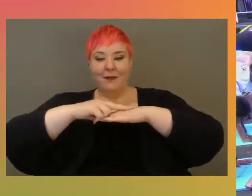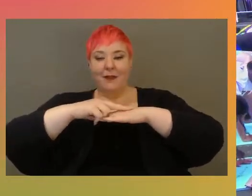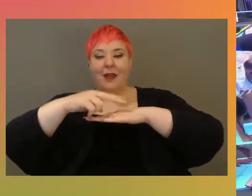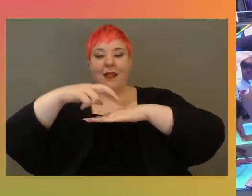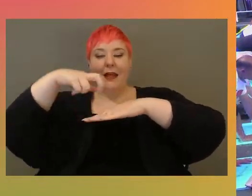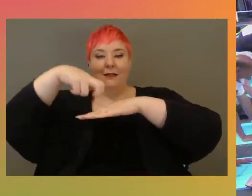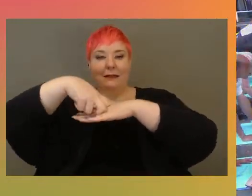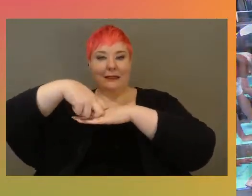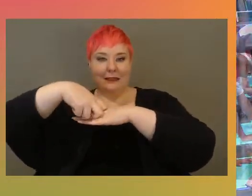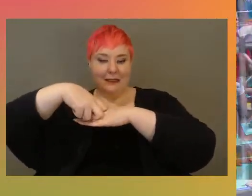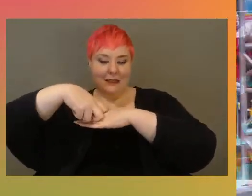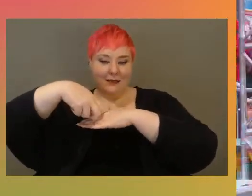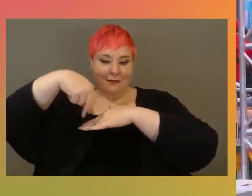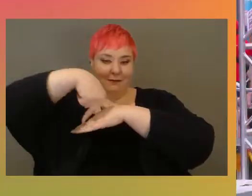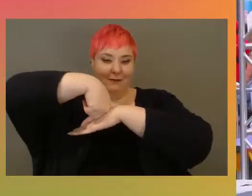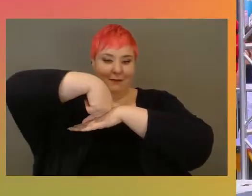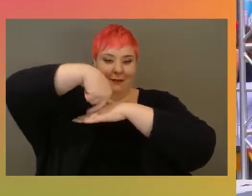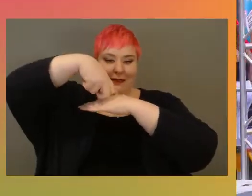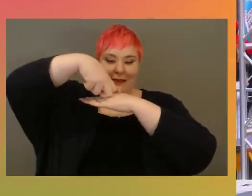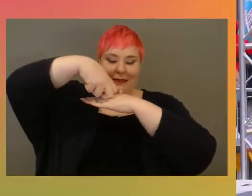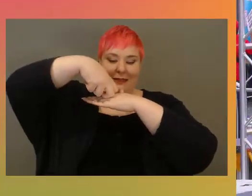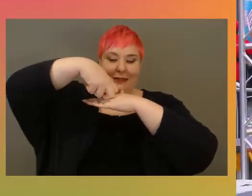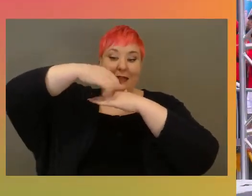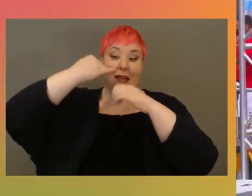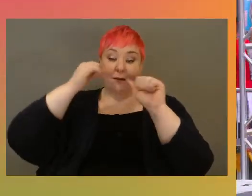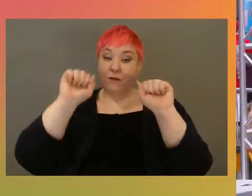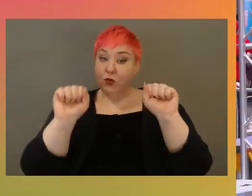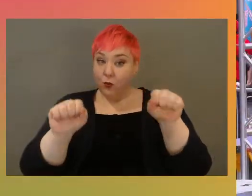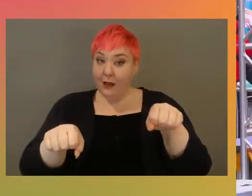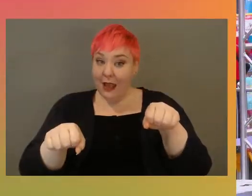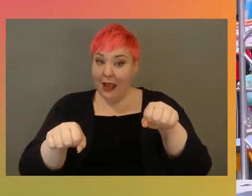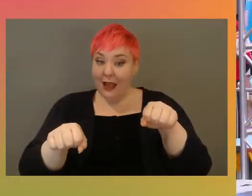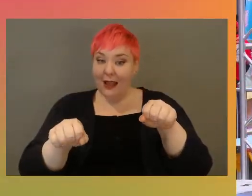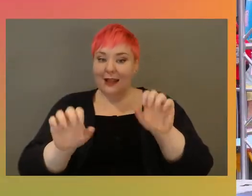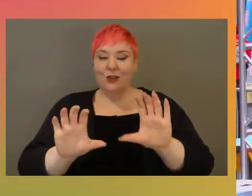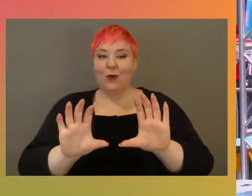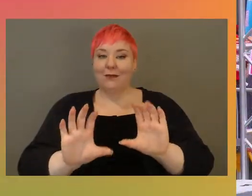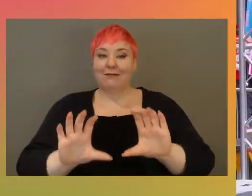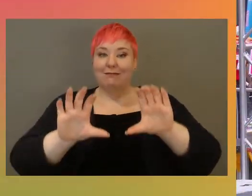POSITION. OKAY, PLACE YOUR KNEES TO THE